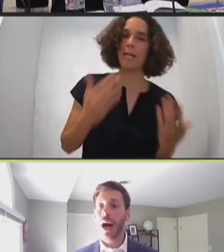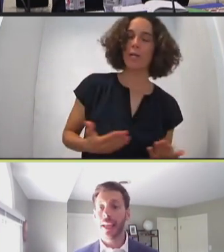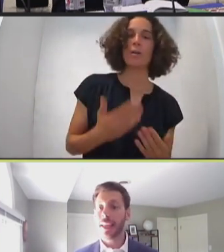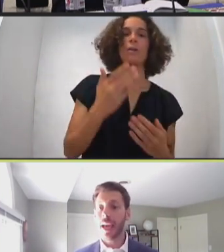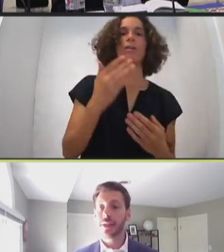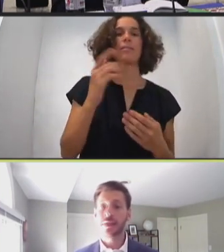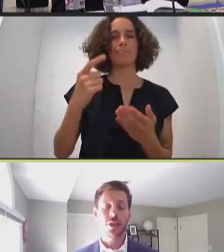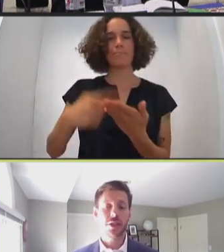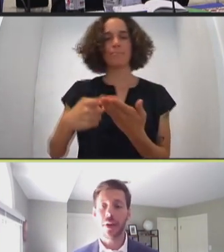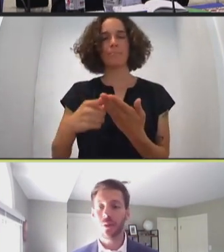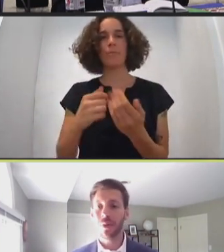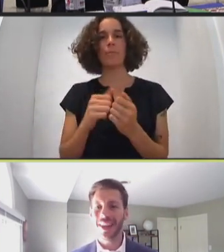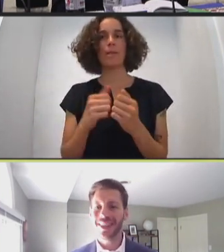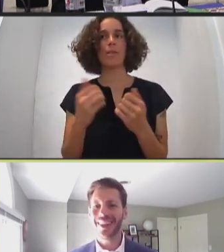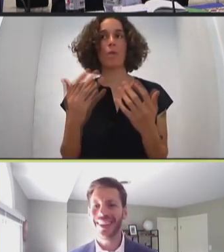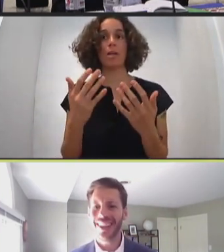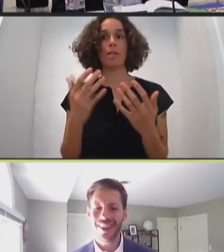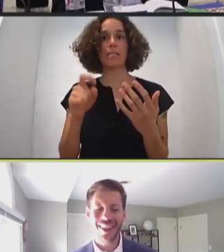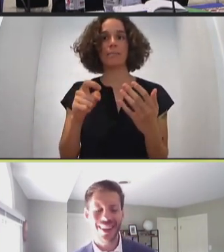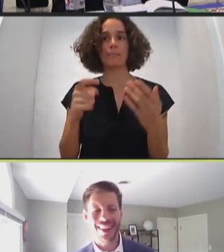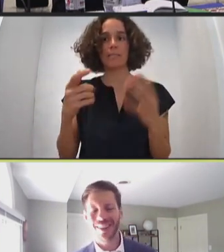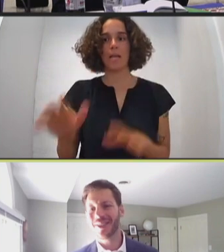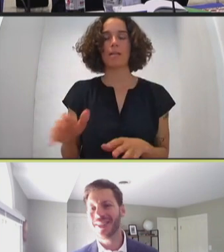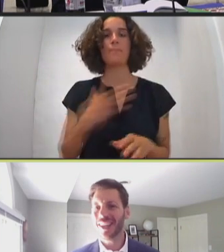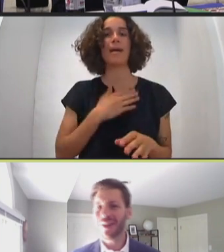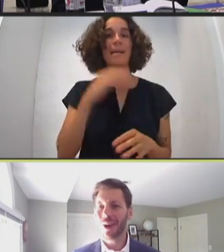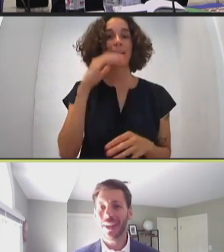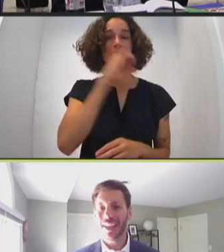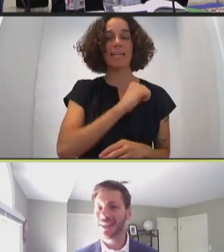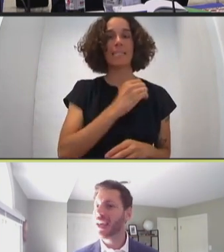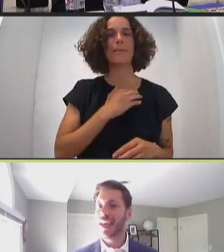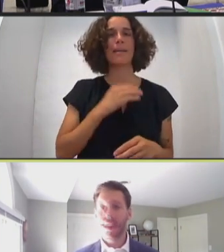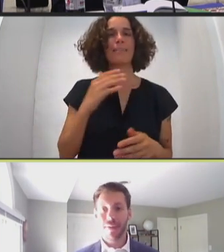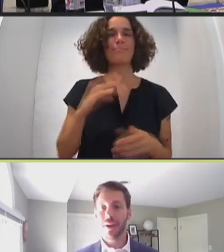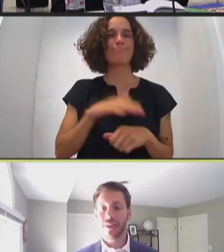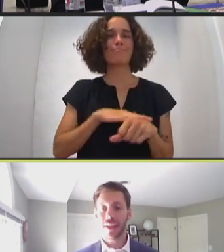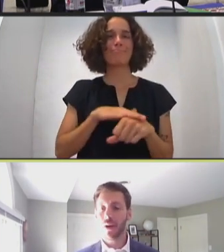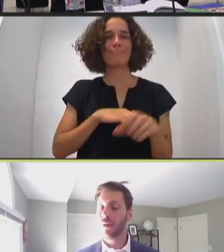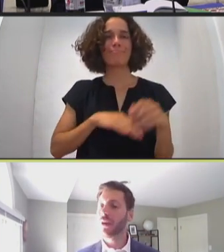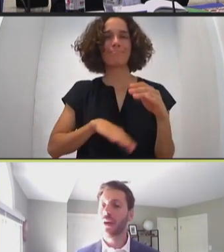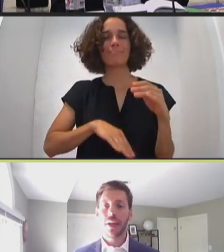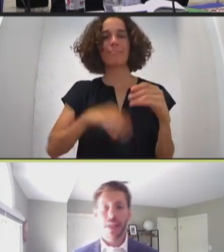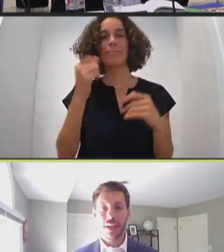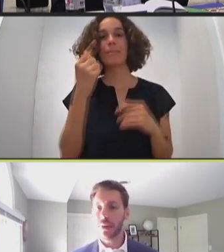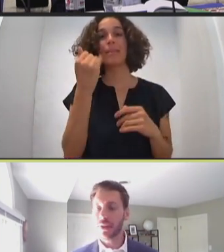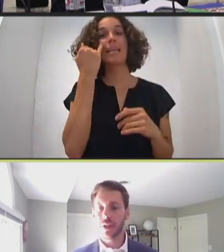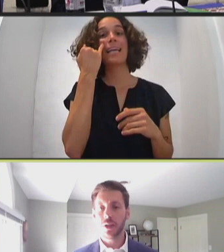My guess, just my rudimentary understanding of coding is, if there is a code, it is built into